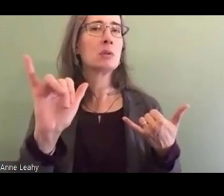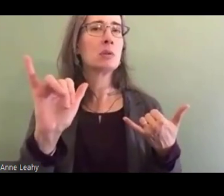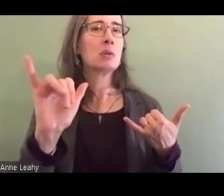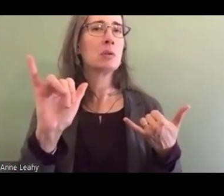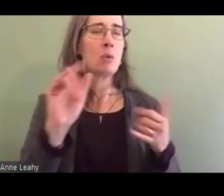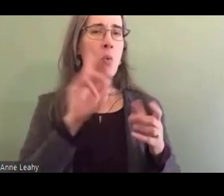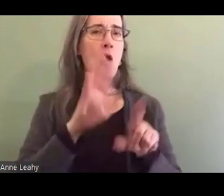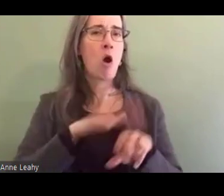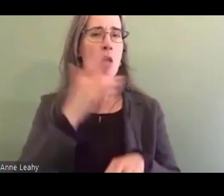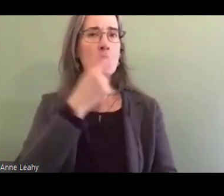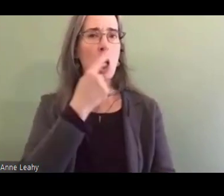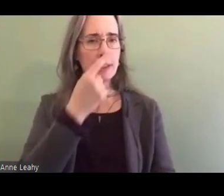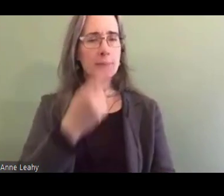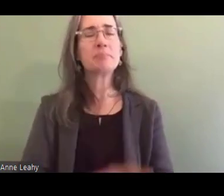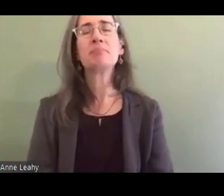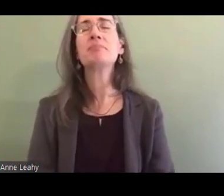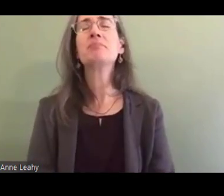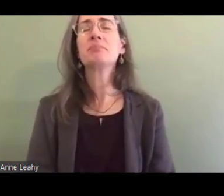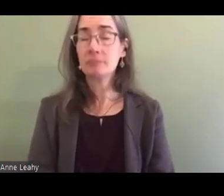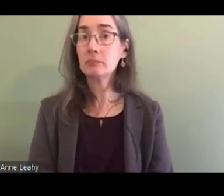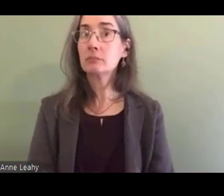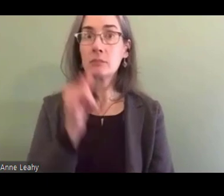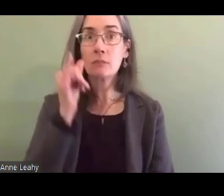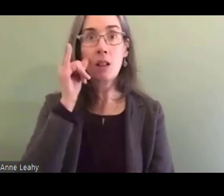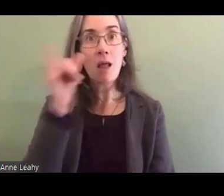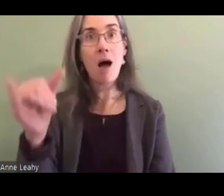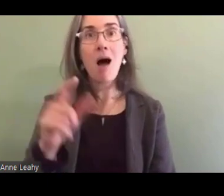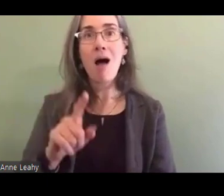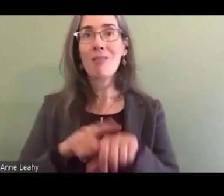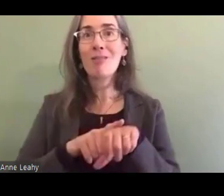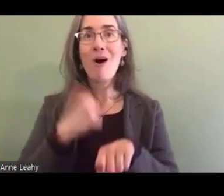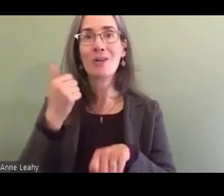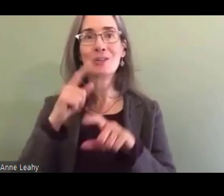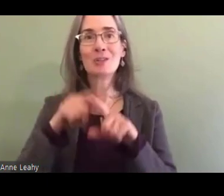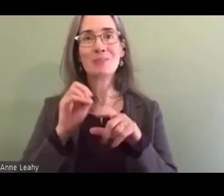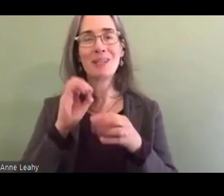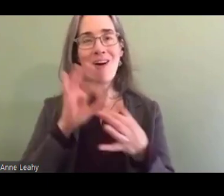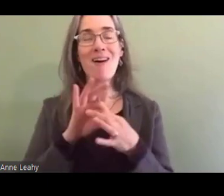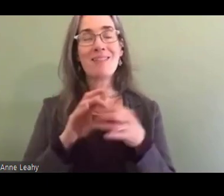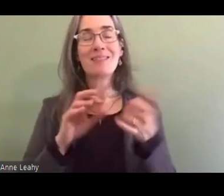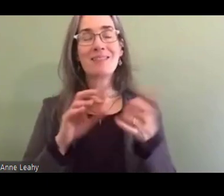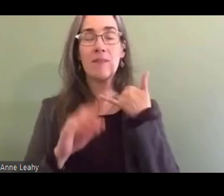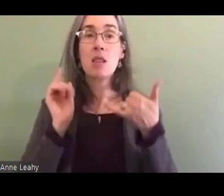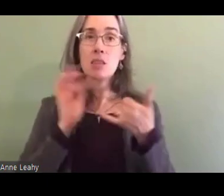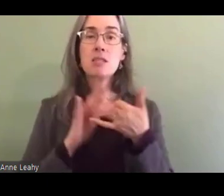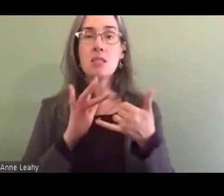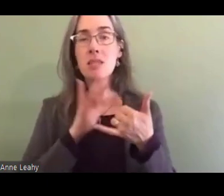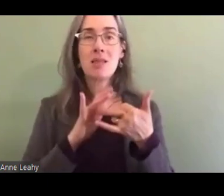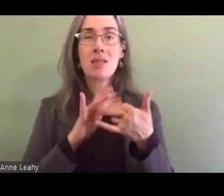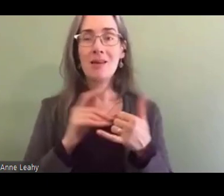And it takes a lot longer to be on a telephone conversation.